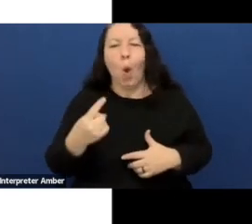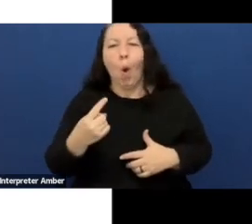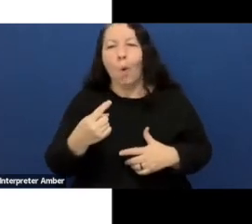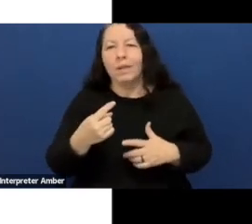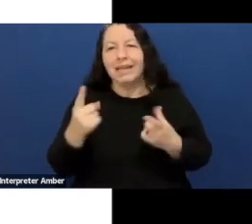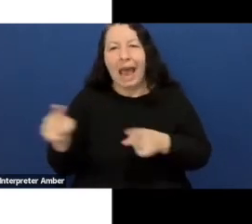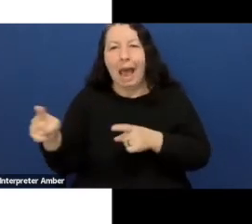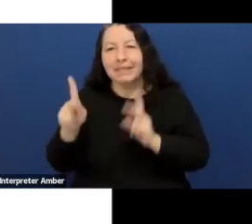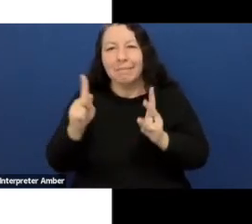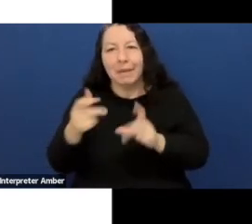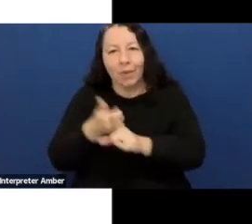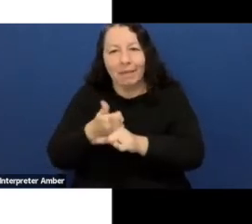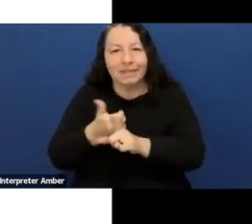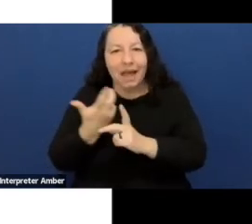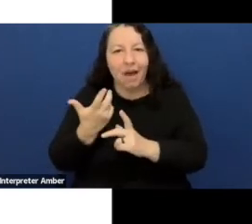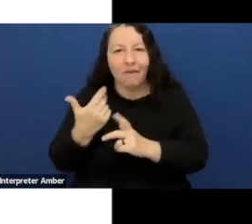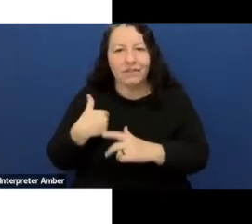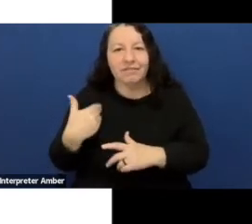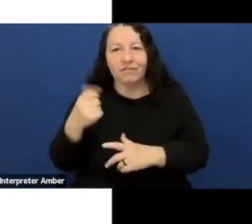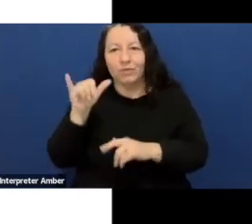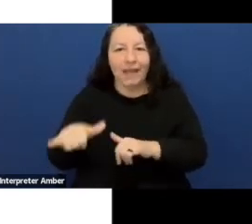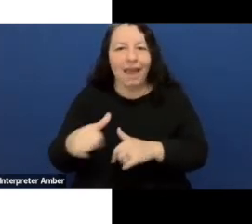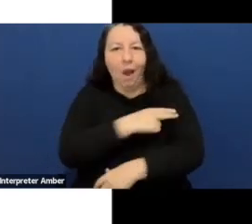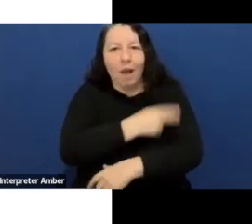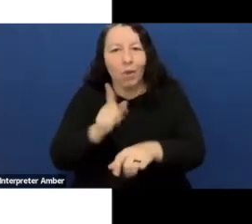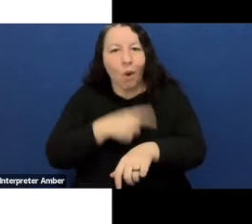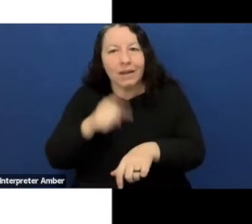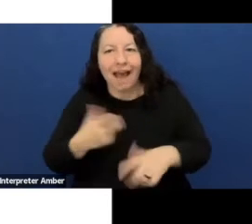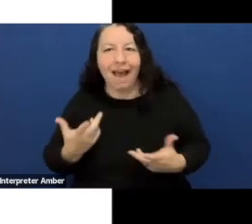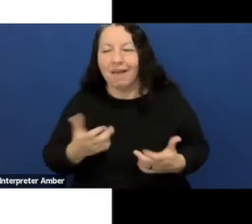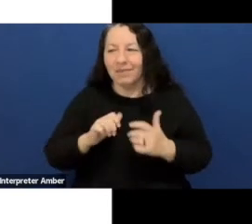trying to be sort of dismissive of Long COVID early on said, Oh, well, this really only